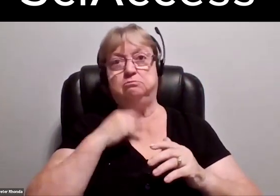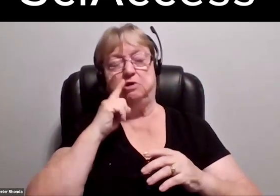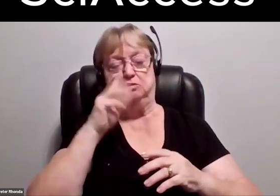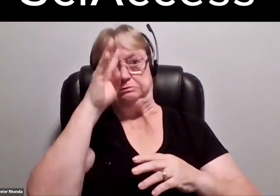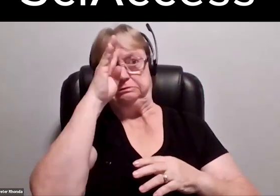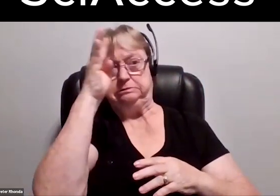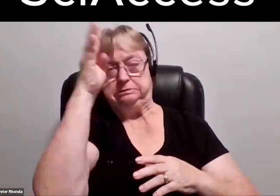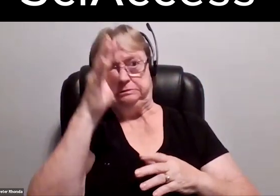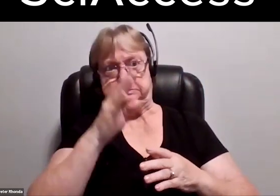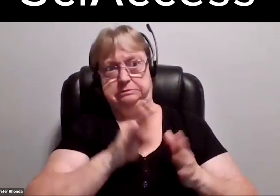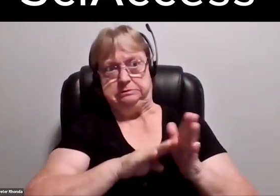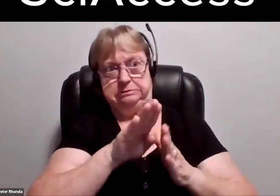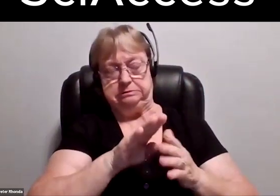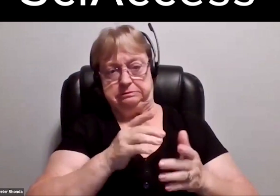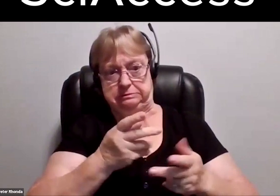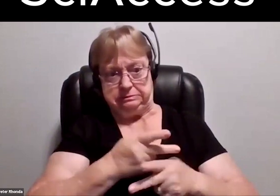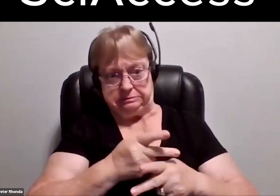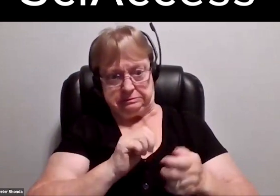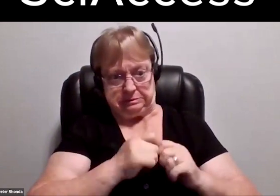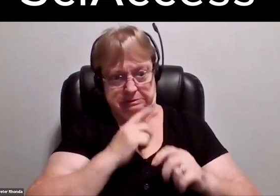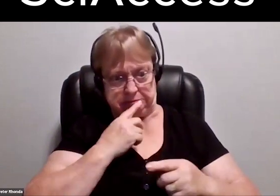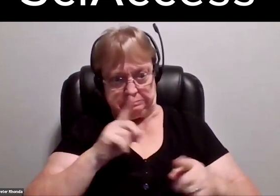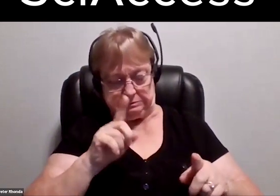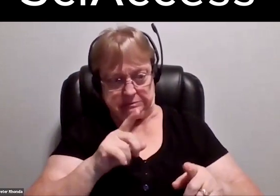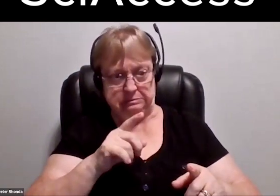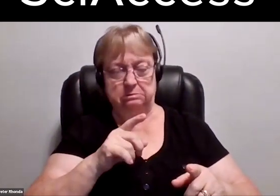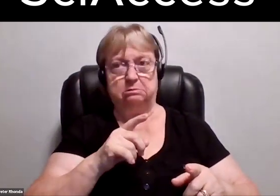how to get it to work in terms of as an educational activity,